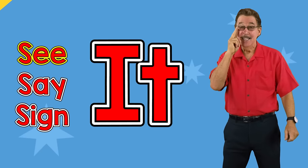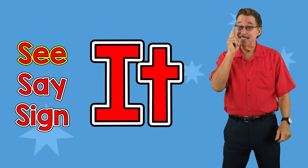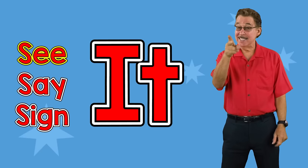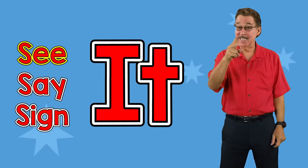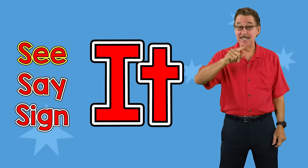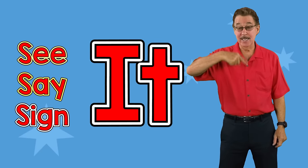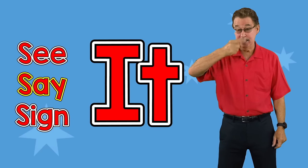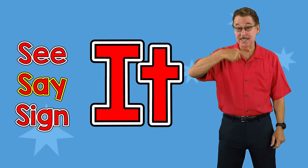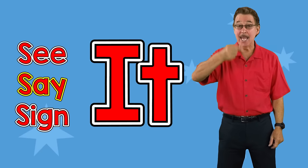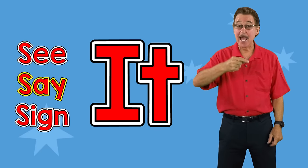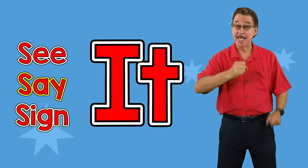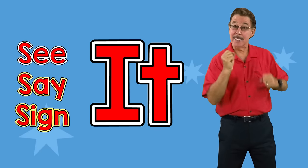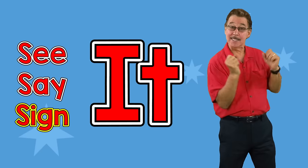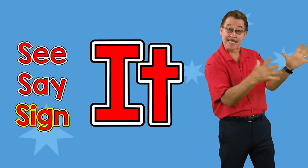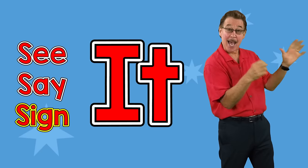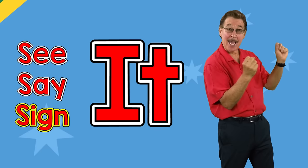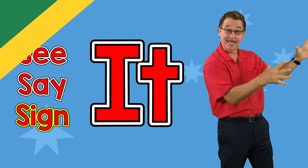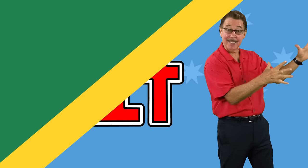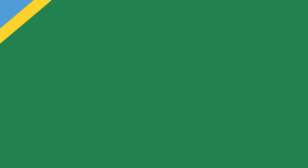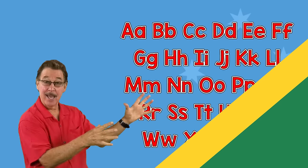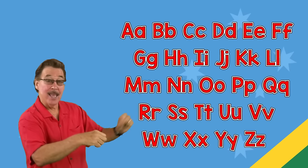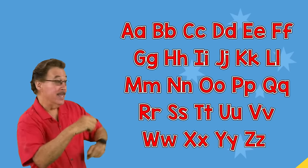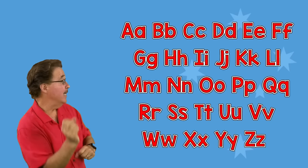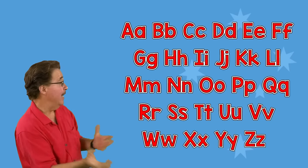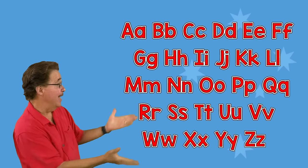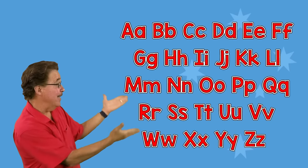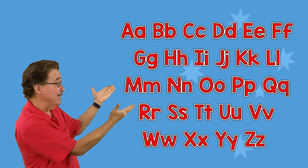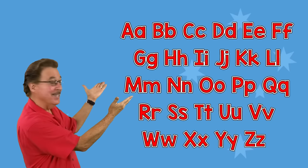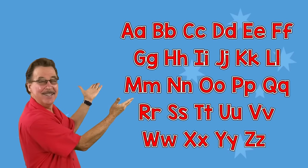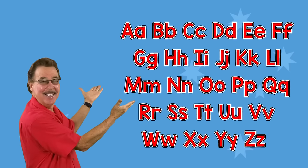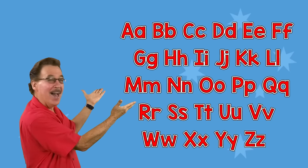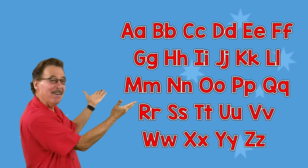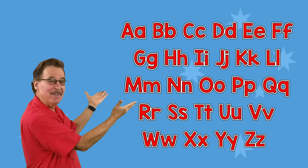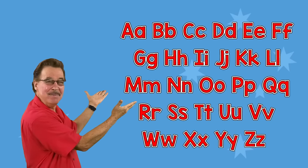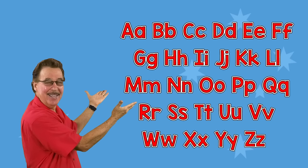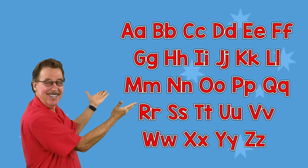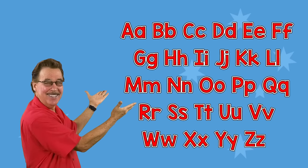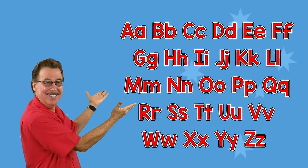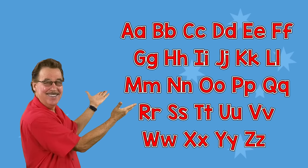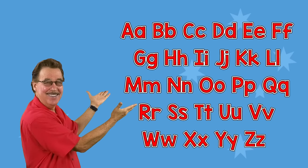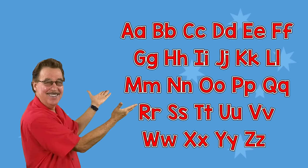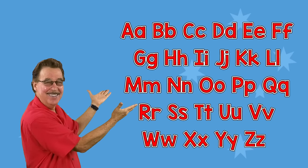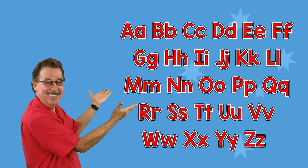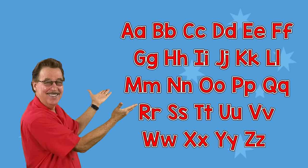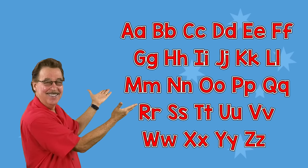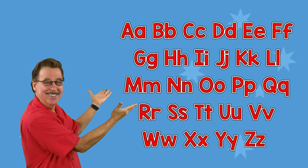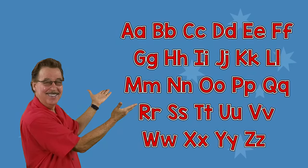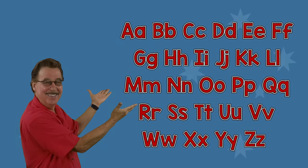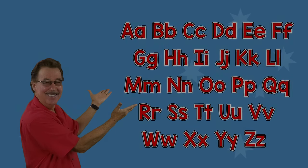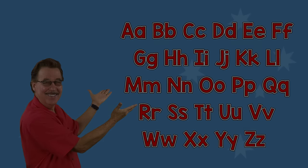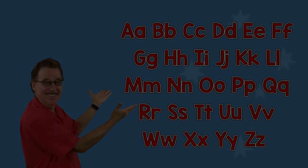See it, say it, sign it The letters of the alphabet